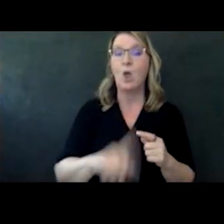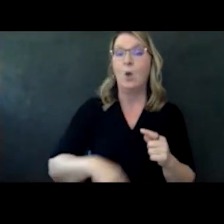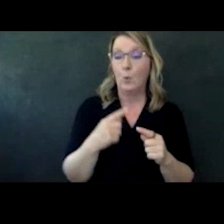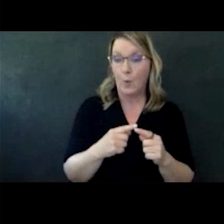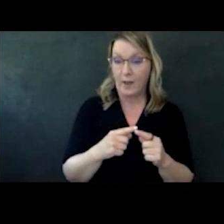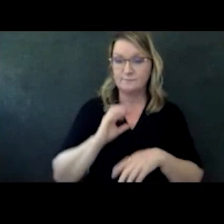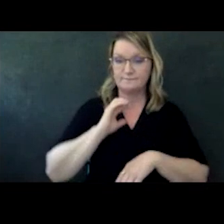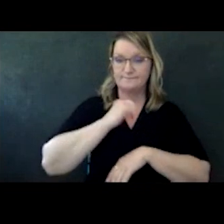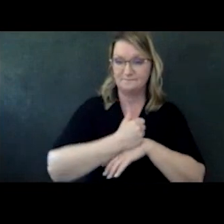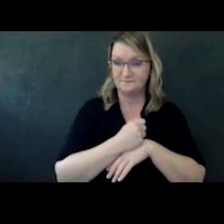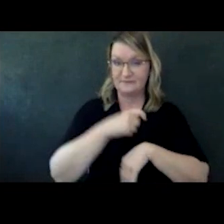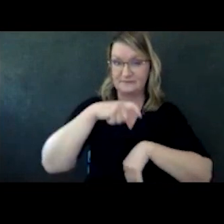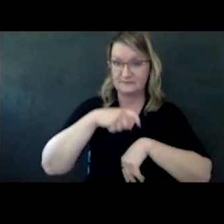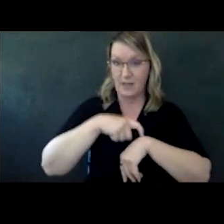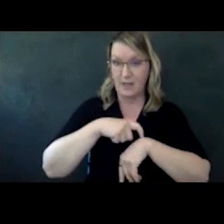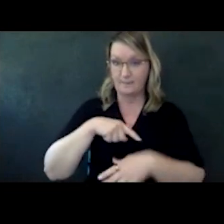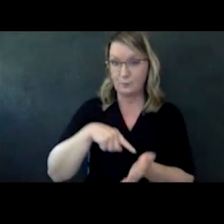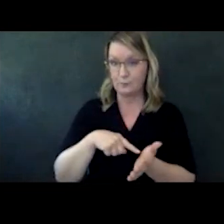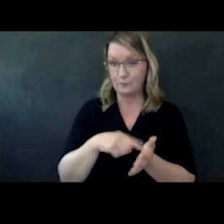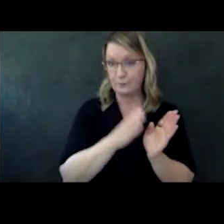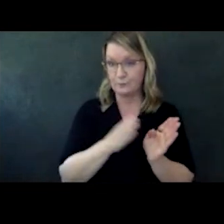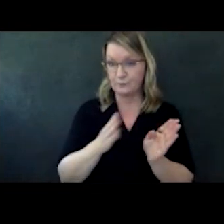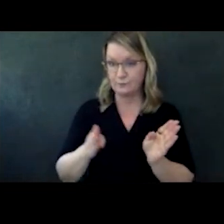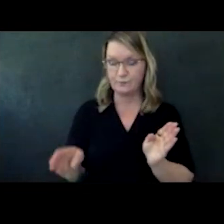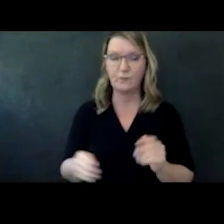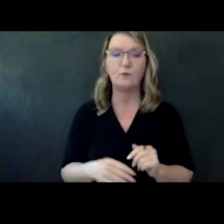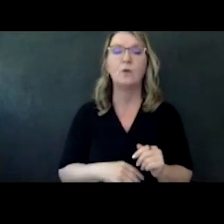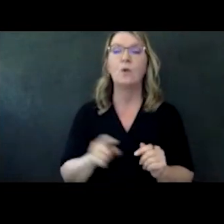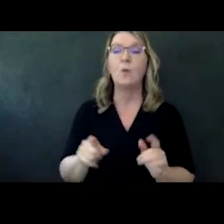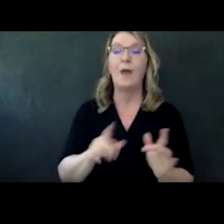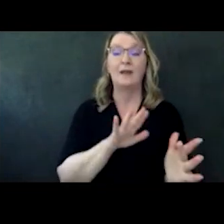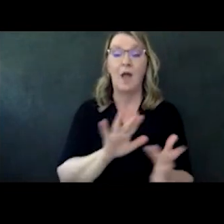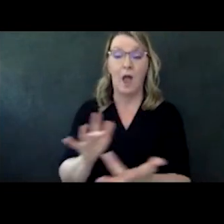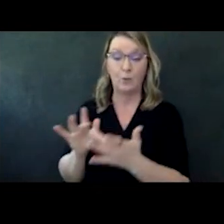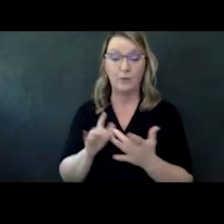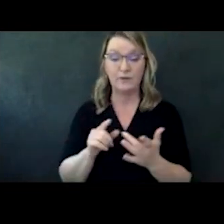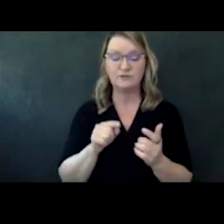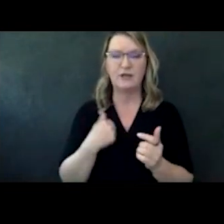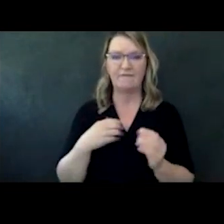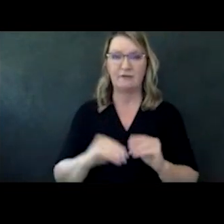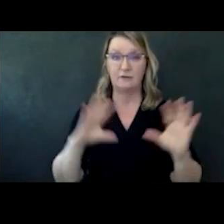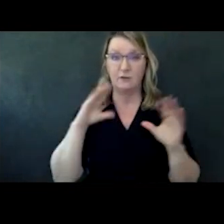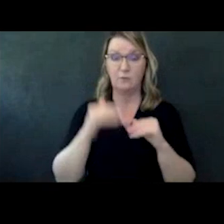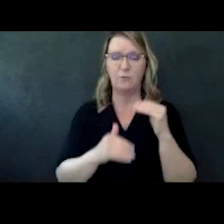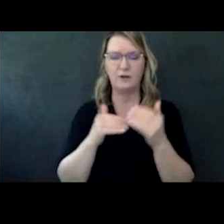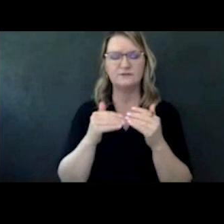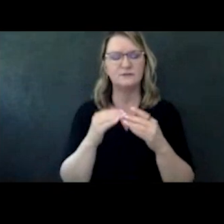a timeline. When it comes to outreach, having a clear process makes all the difference. This slide